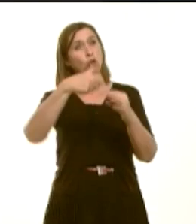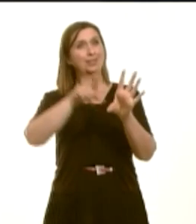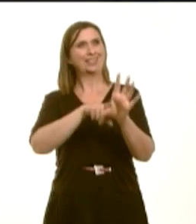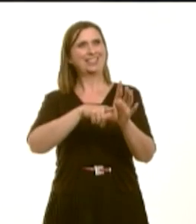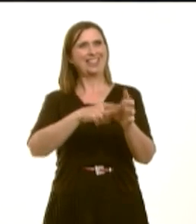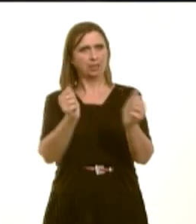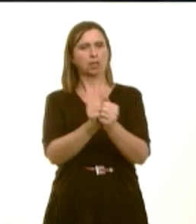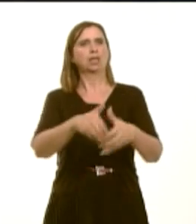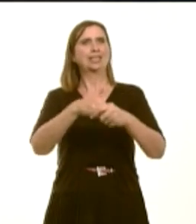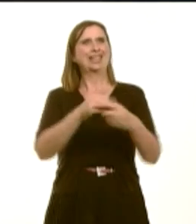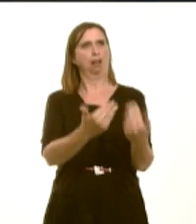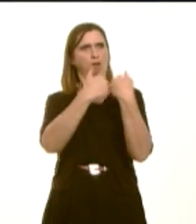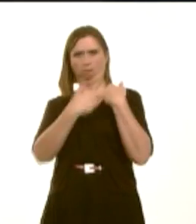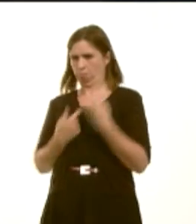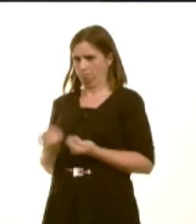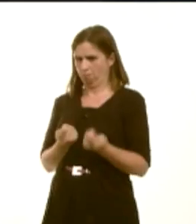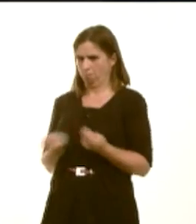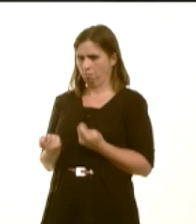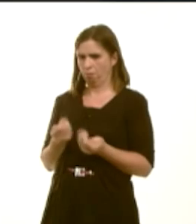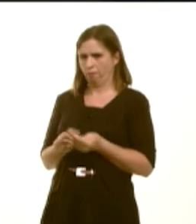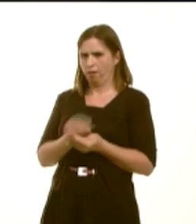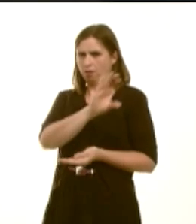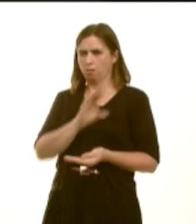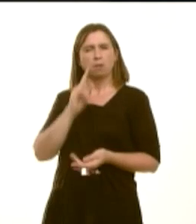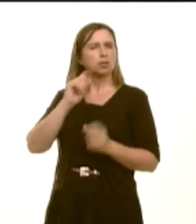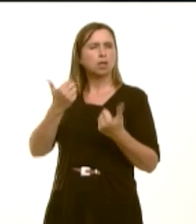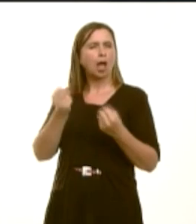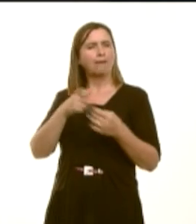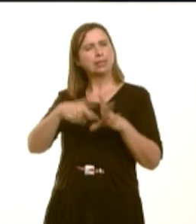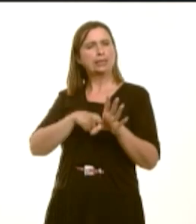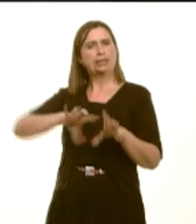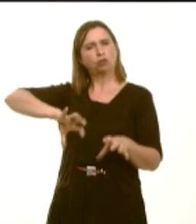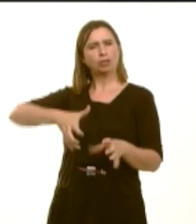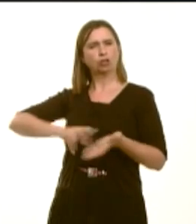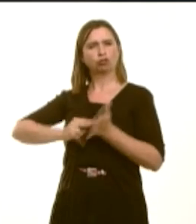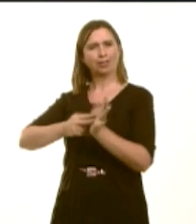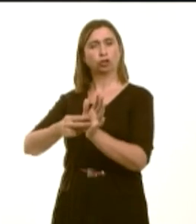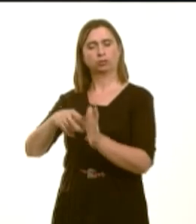is a fantastic opportunity to deliver a city region strategy for the Cardiff capital region,